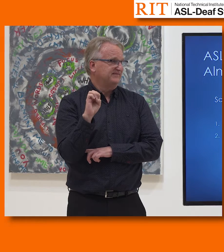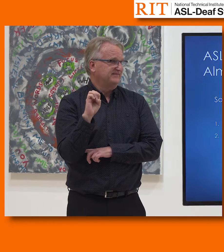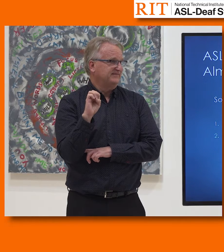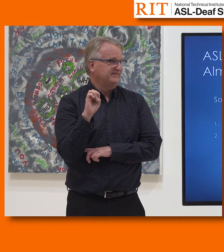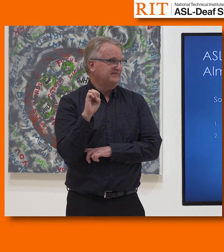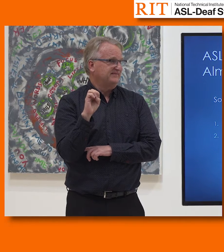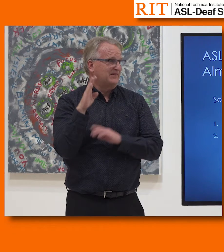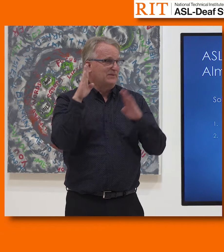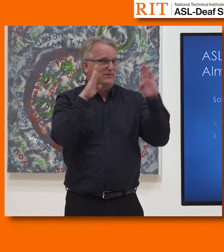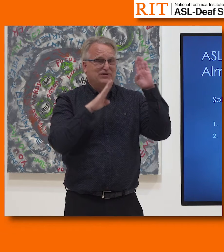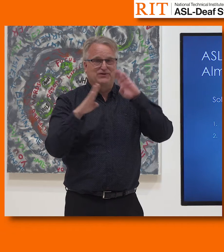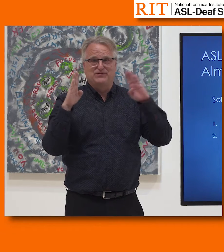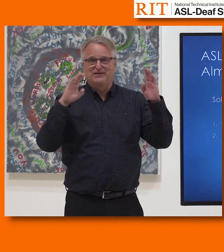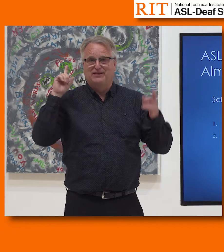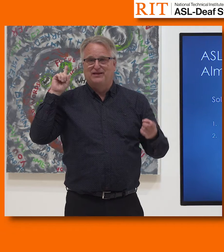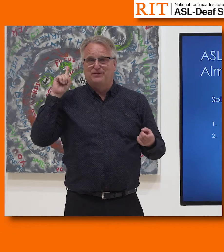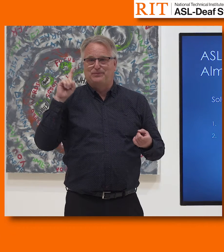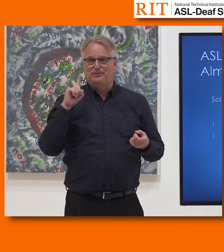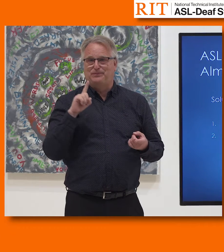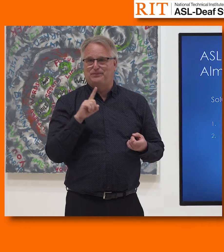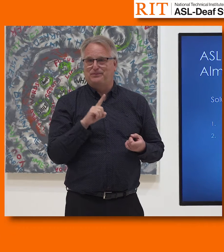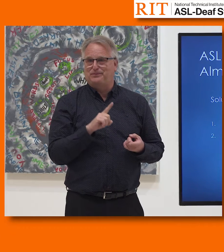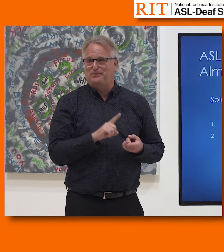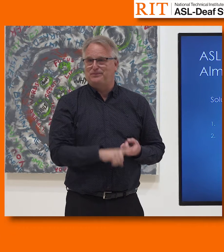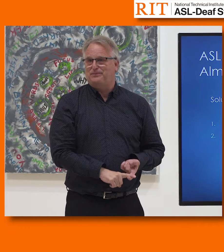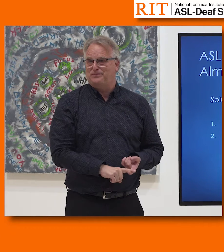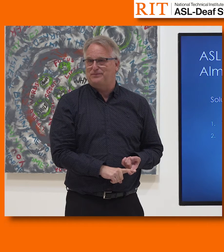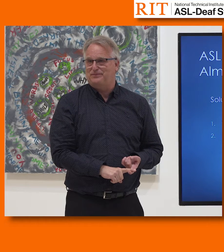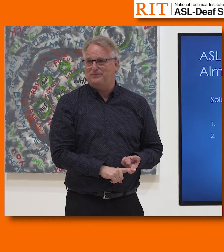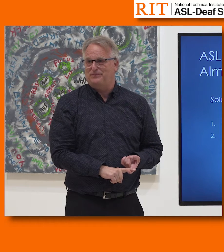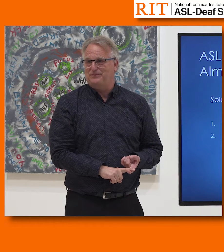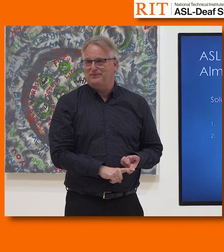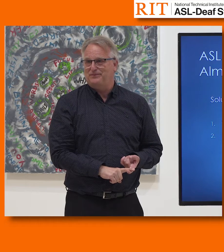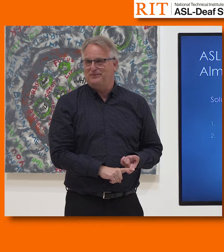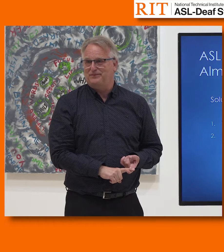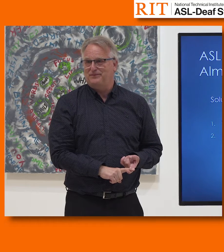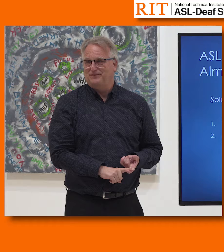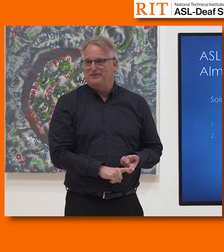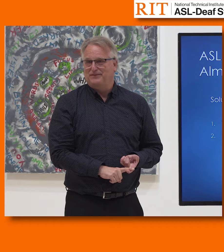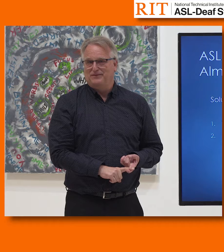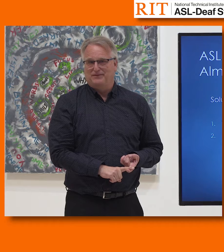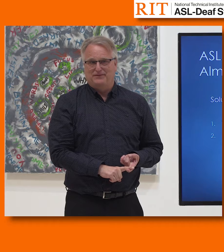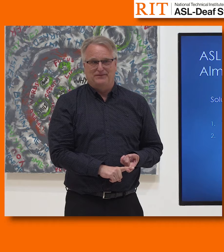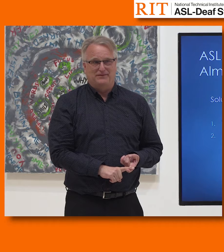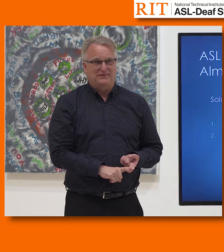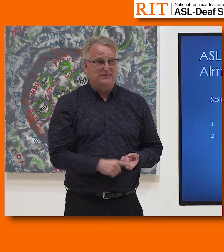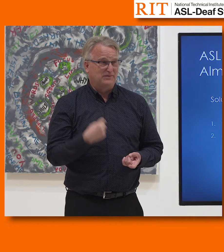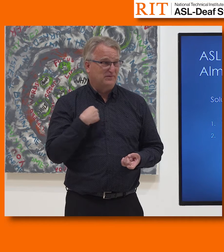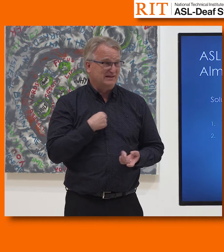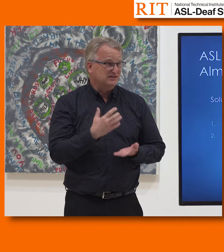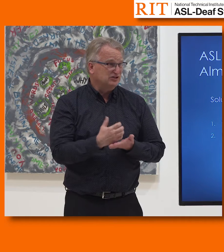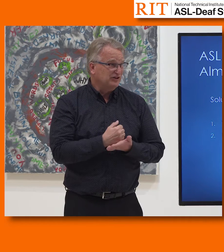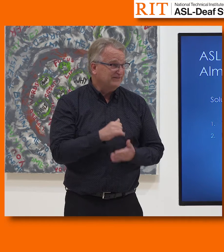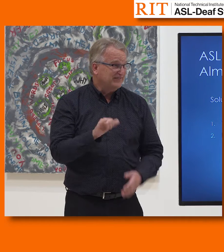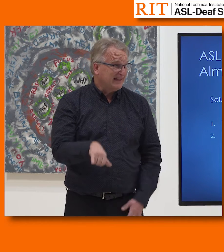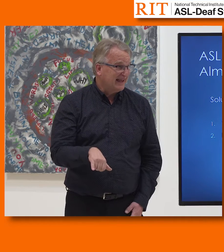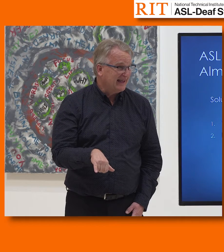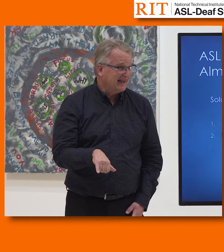And with all of that, I feel safe. I'm able to focus solely on my presentation, and we deserve that.